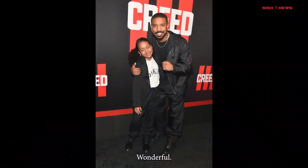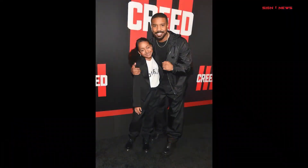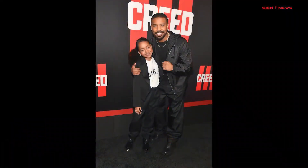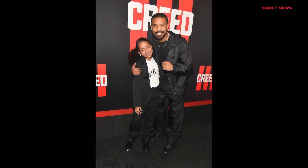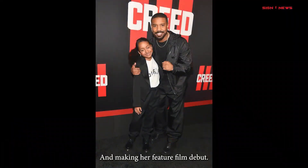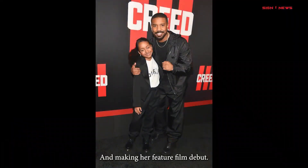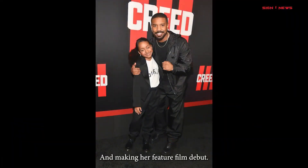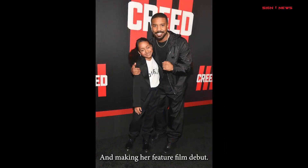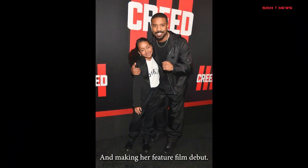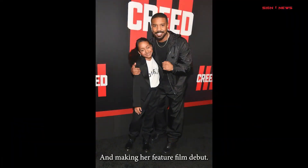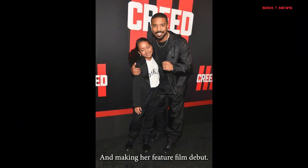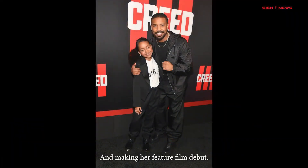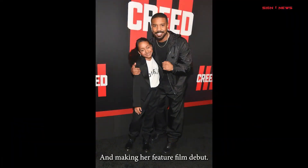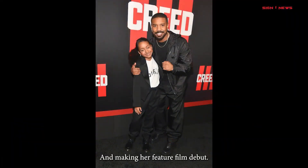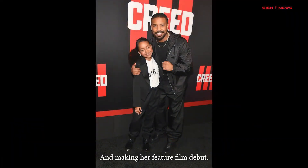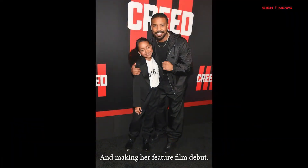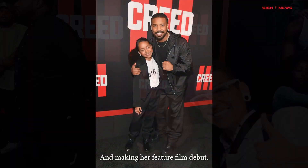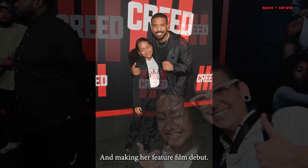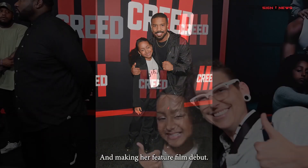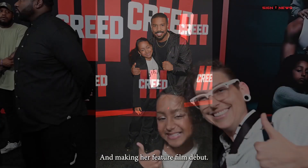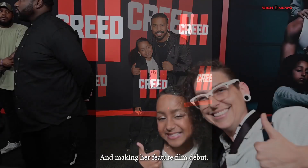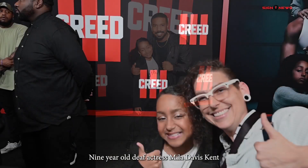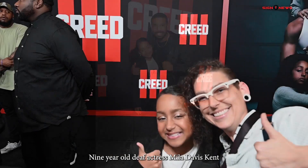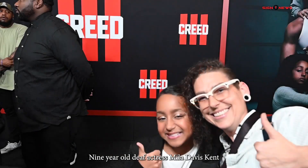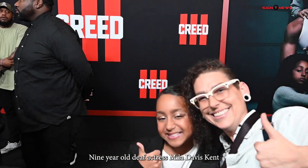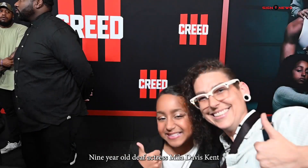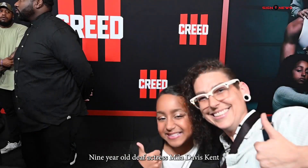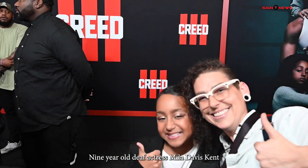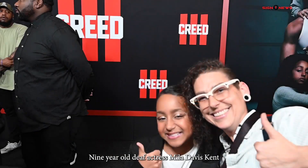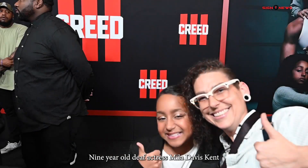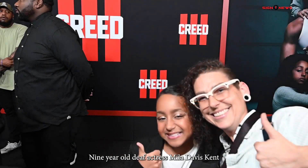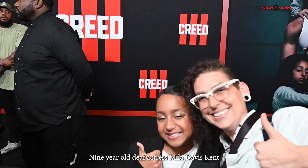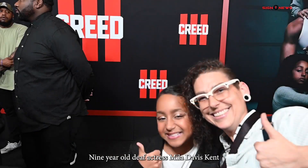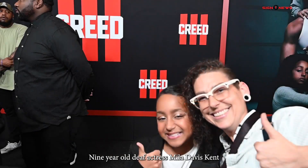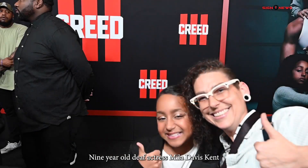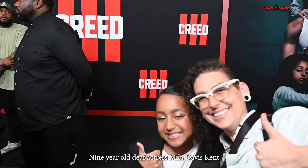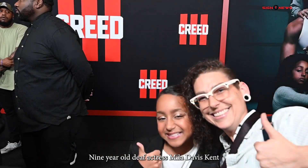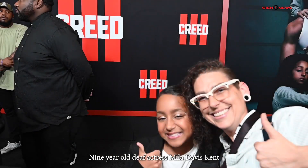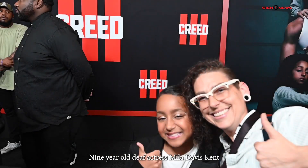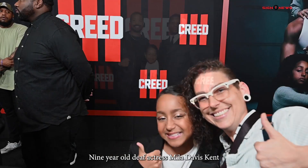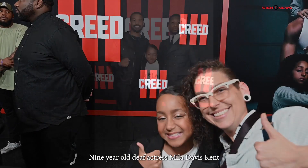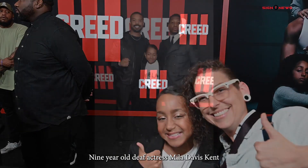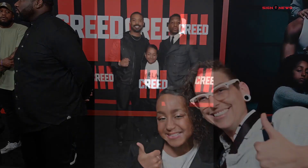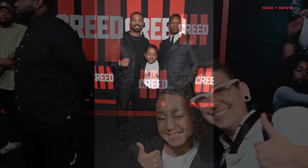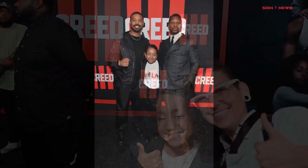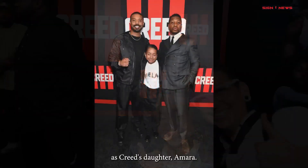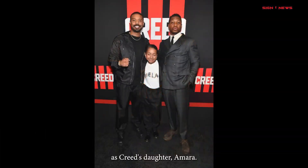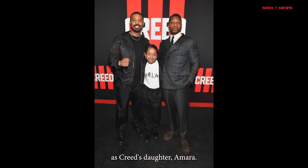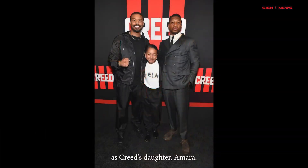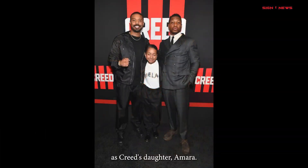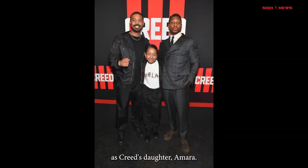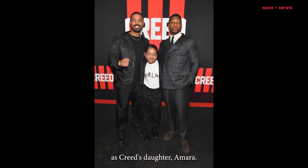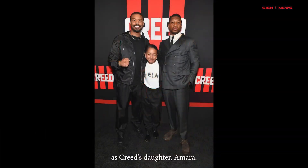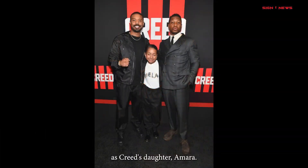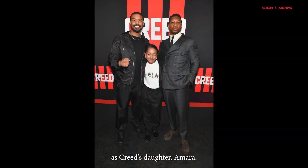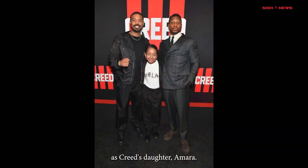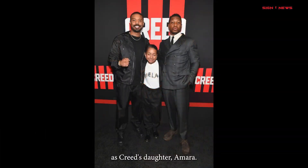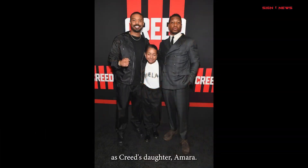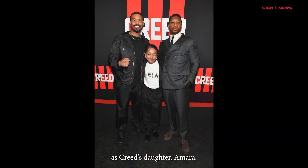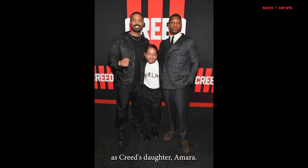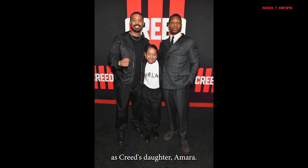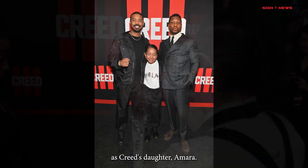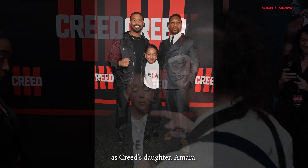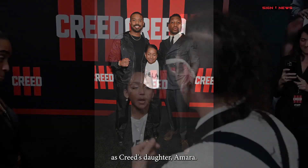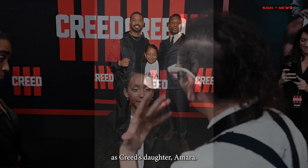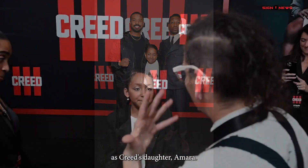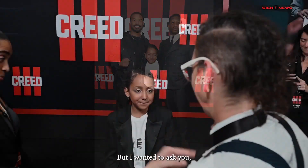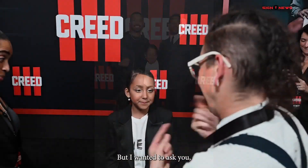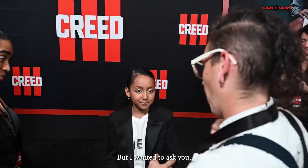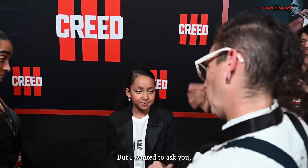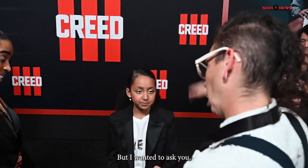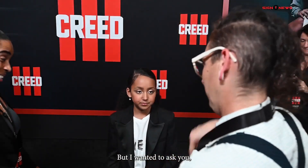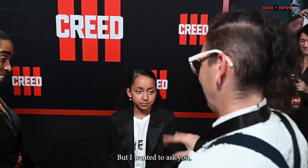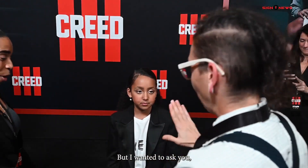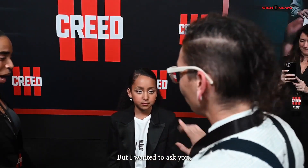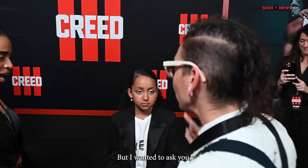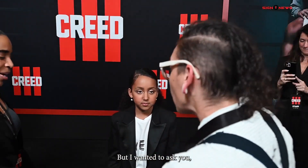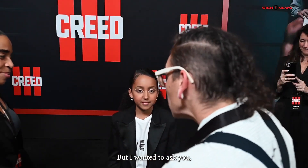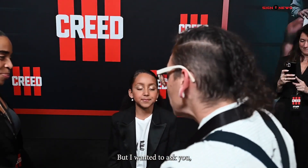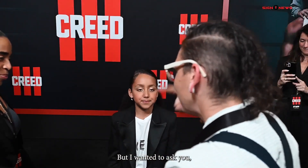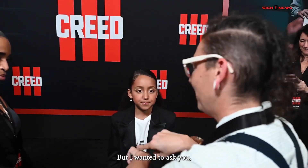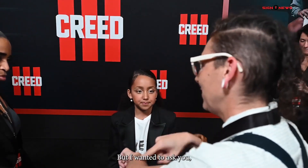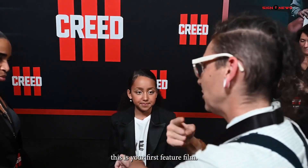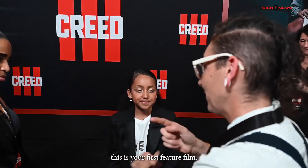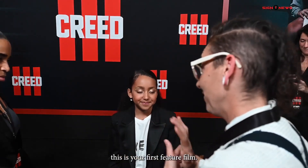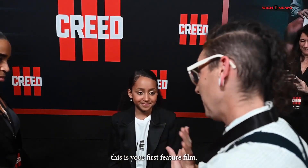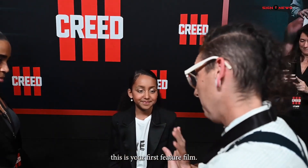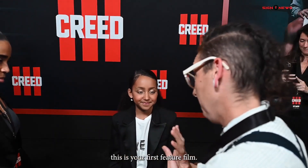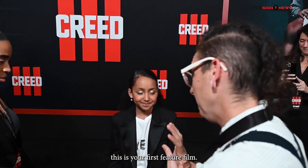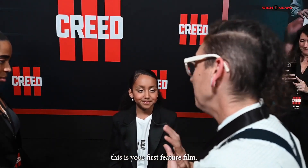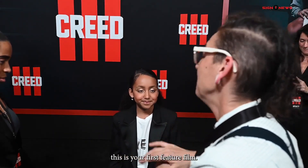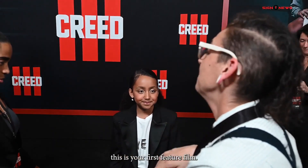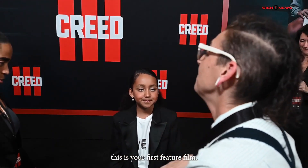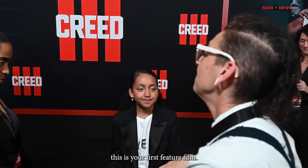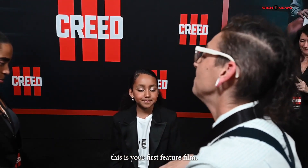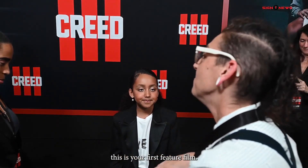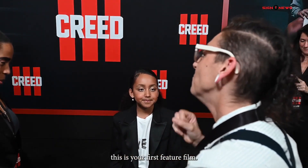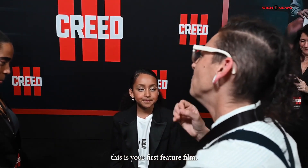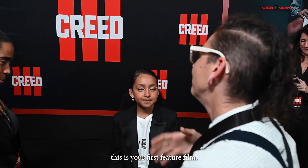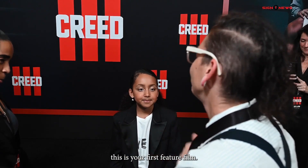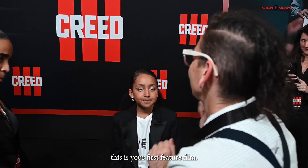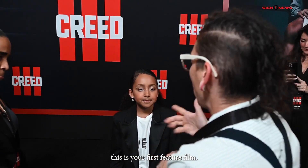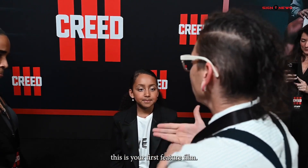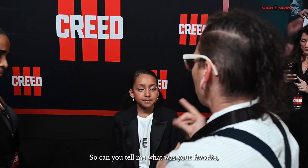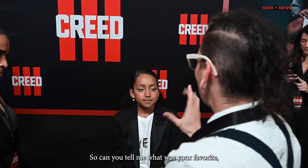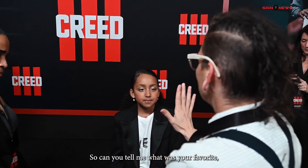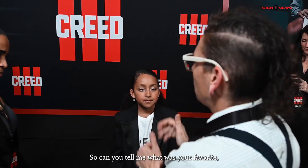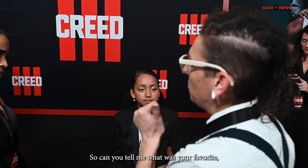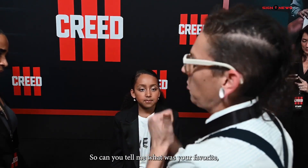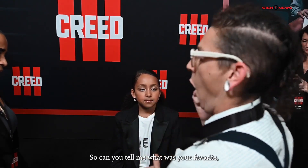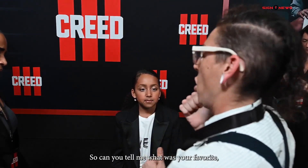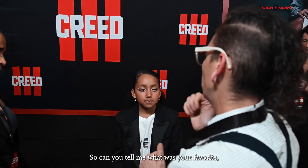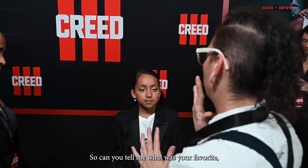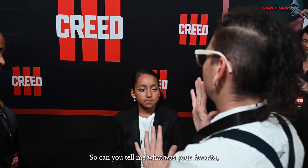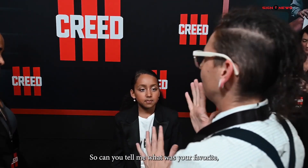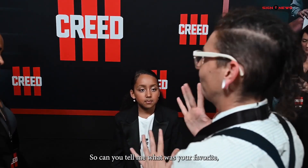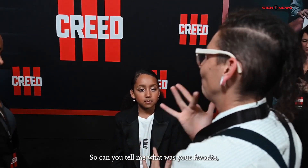Ohio's Bureau of criminal investigation released the facial rendering they said it belonged